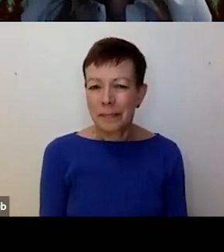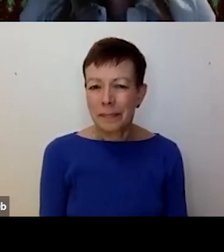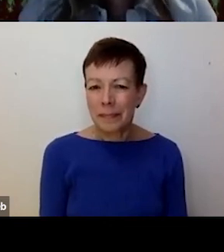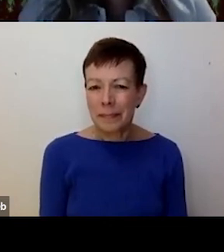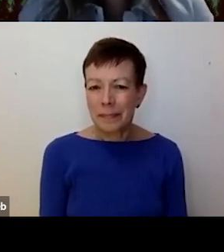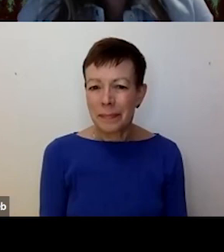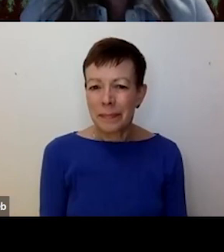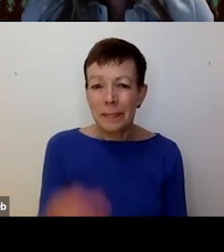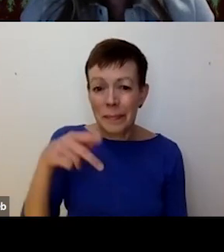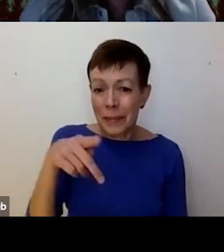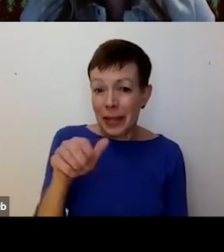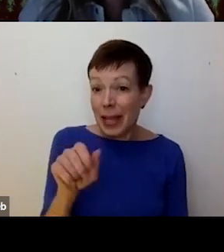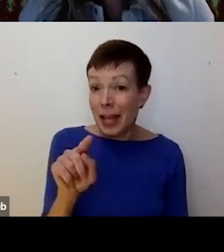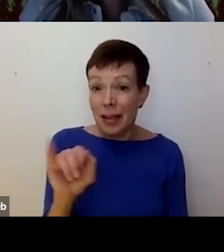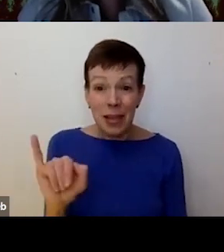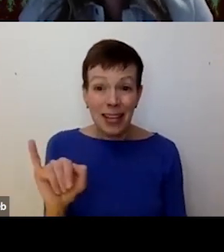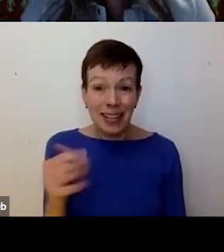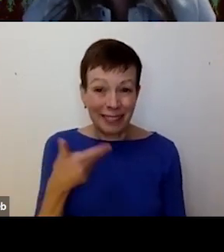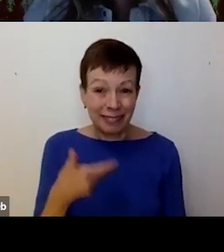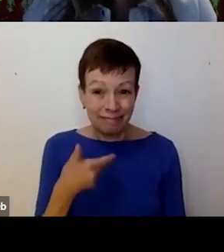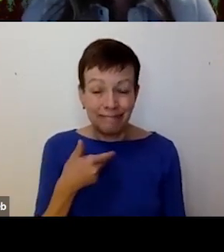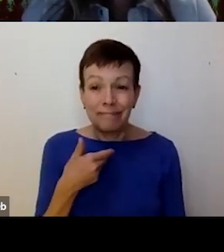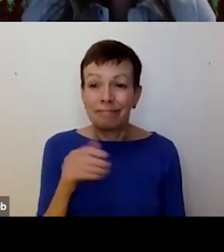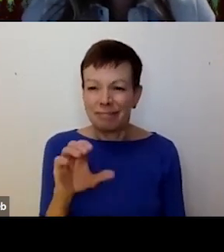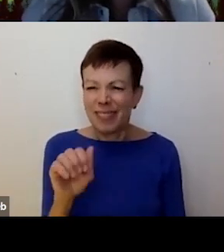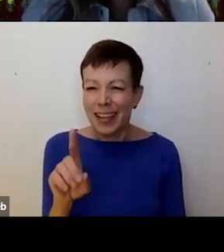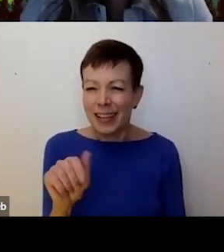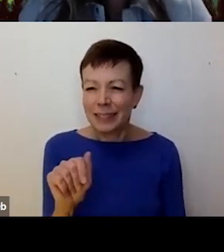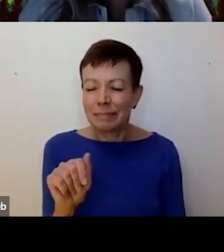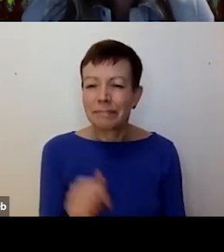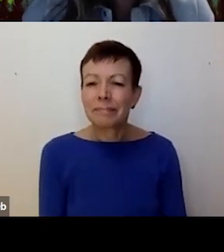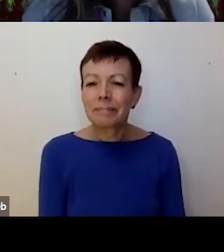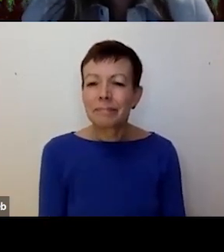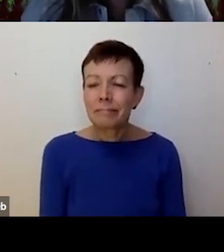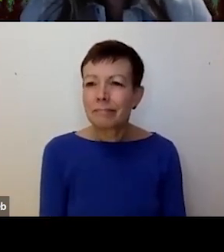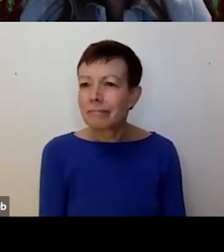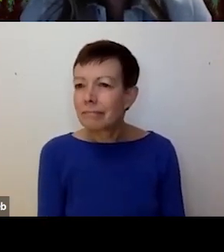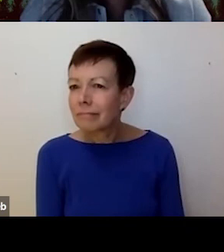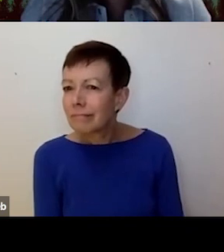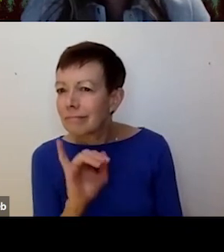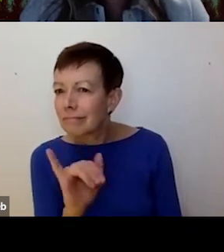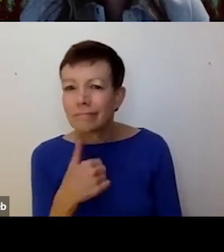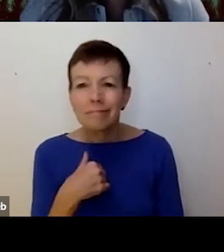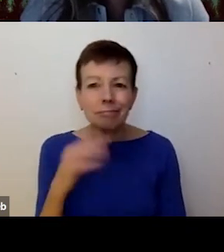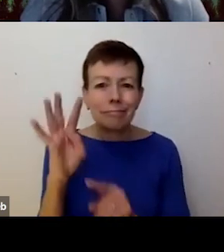Hi. It's Patti here from CADA. I'm mindful that we got about four minutes left on our scheduled